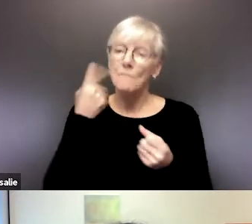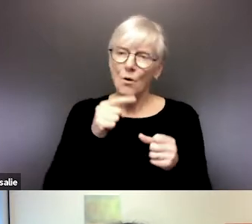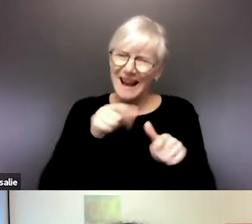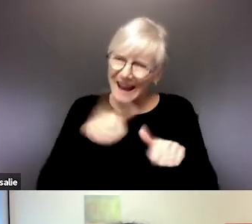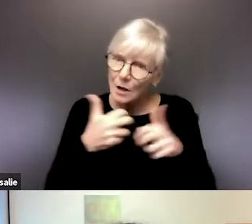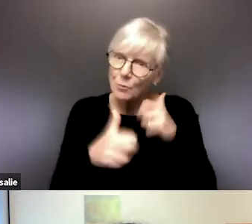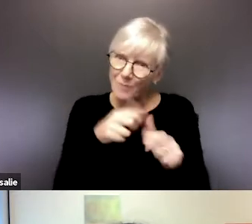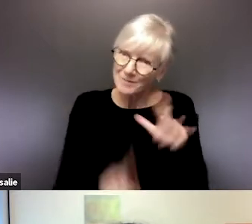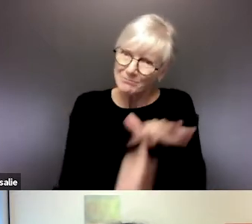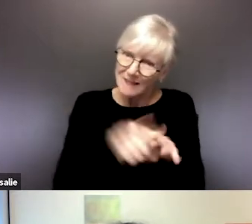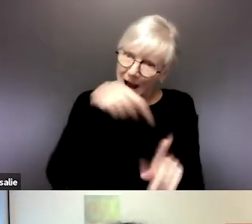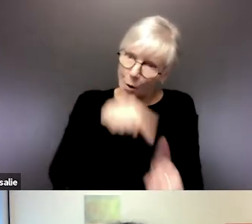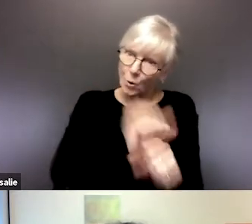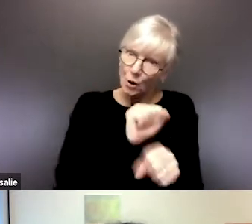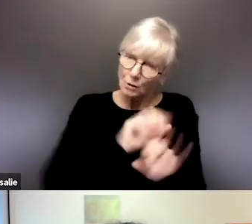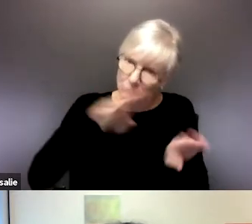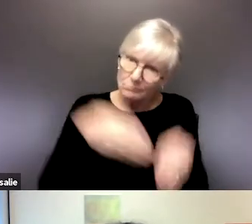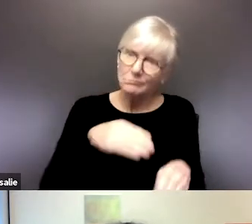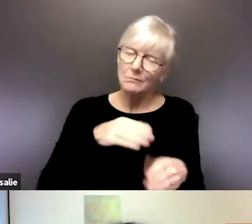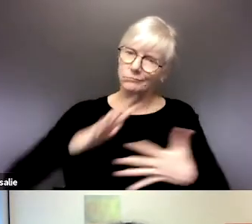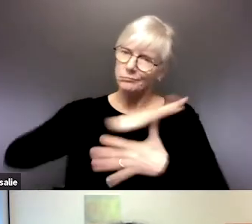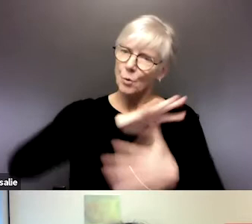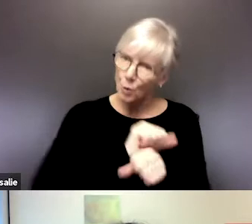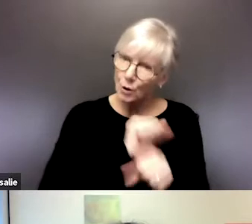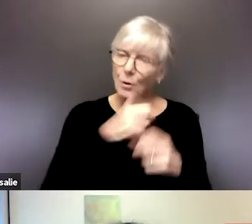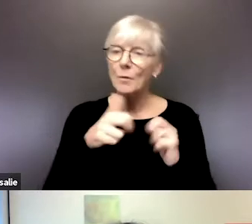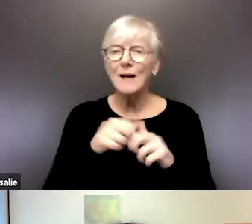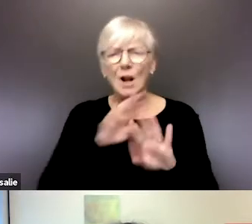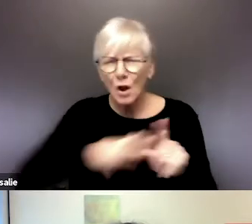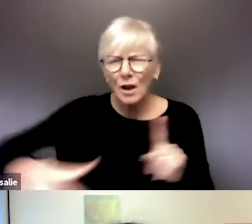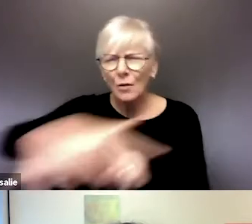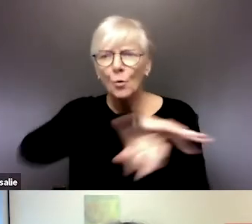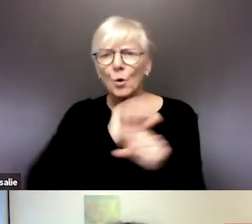recognize the role of work on health and the risk associated with work related problems